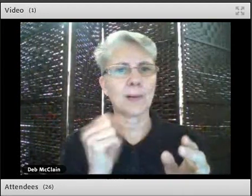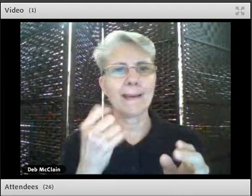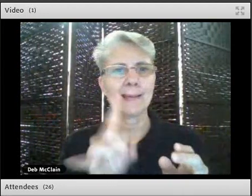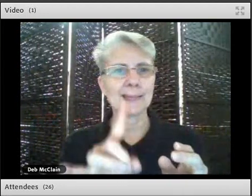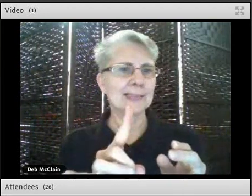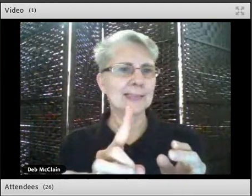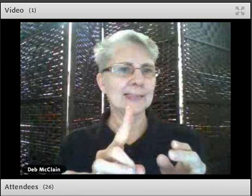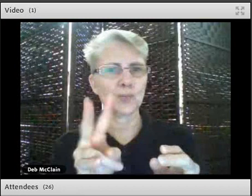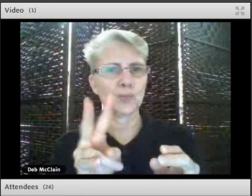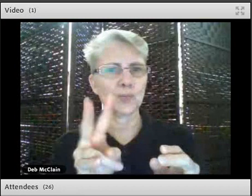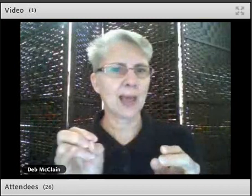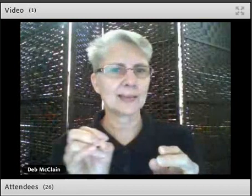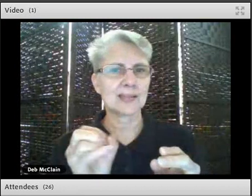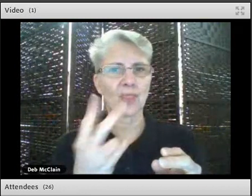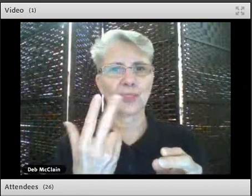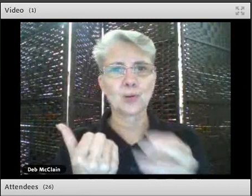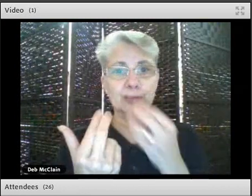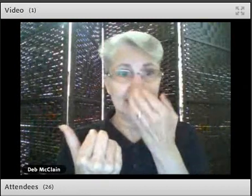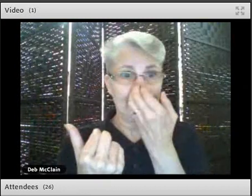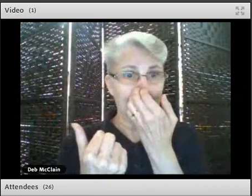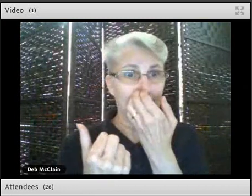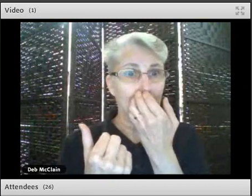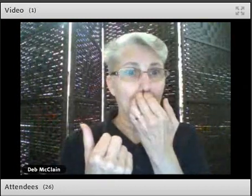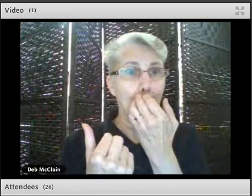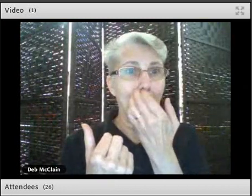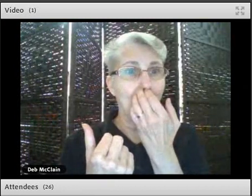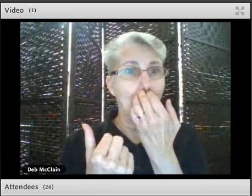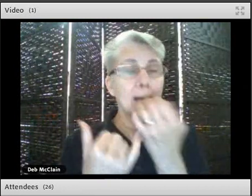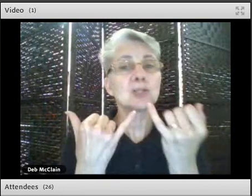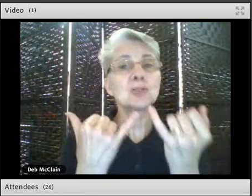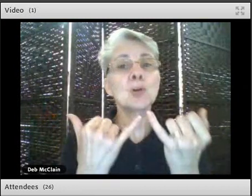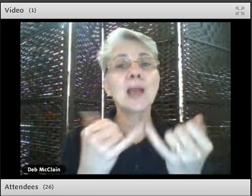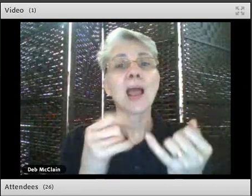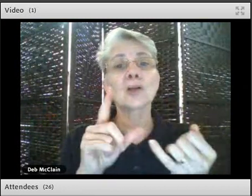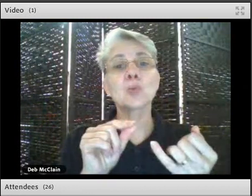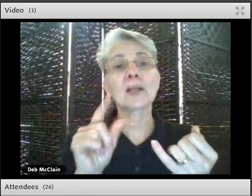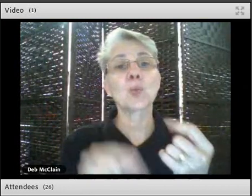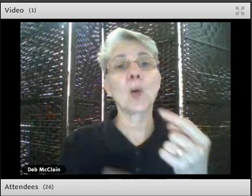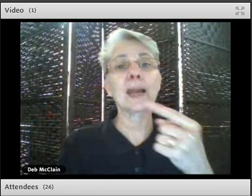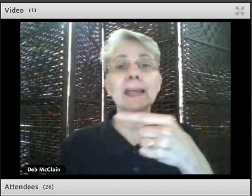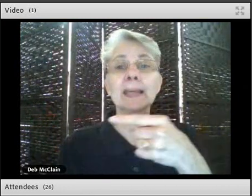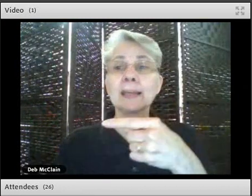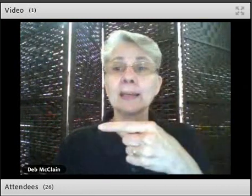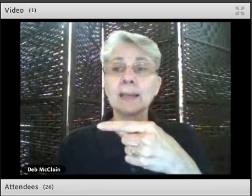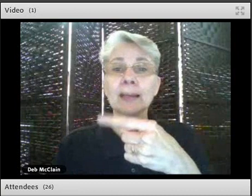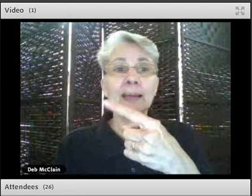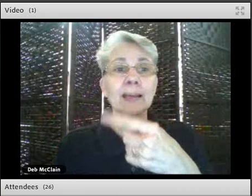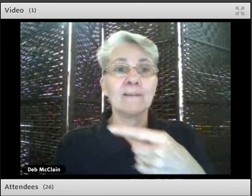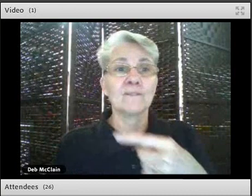and you look at "Harry Potter and the Half-Blood Prince," this "(Book 6) - digital audio book," that's gone.